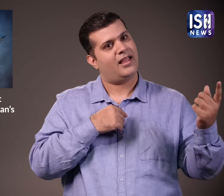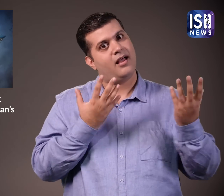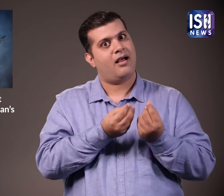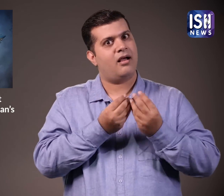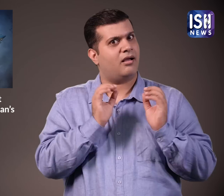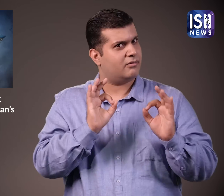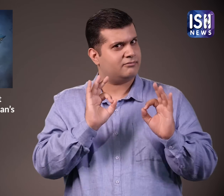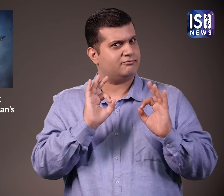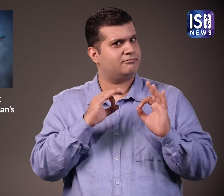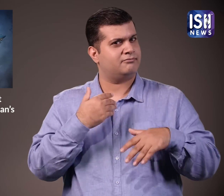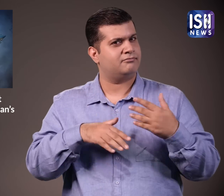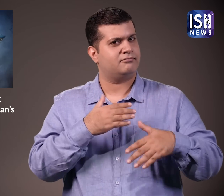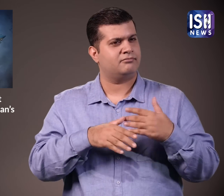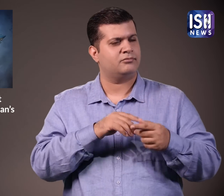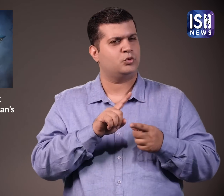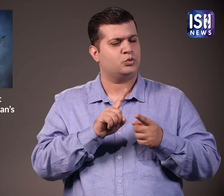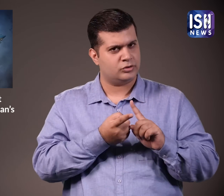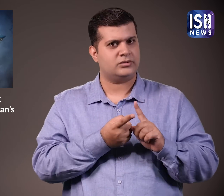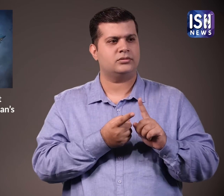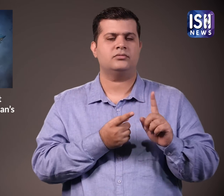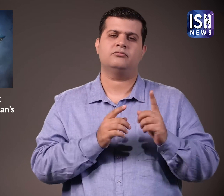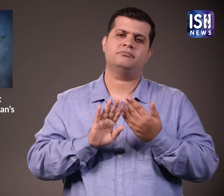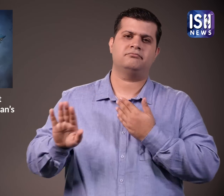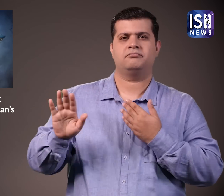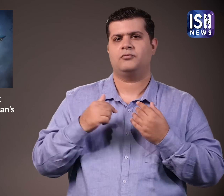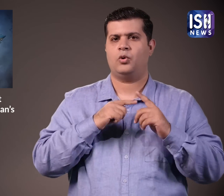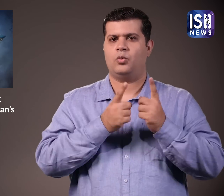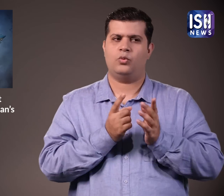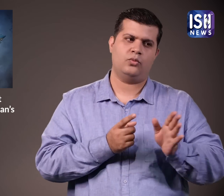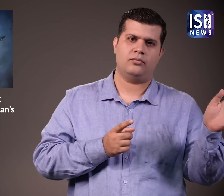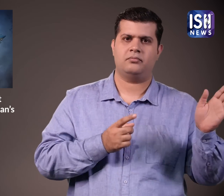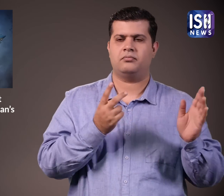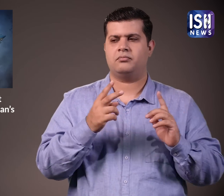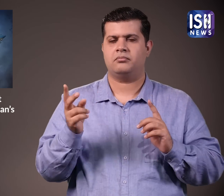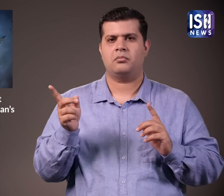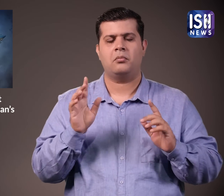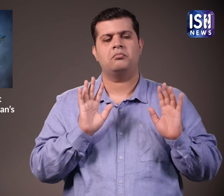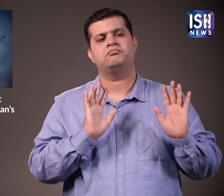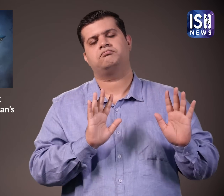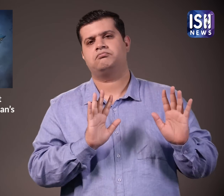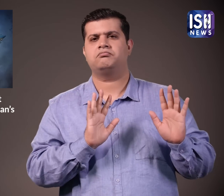Everything was going on well, but, suddenly the deceased asked them to sleep in a seperate room.